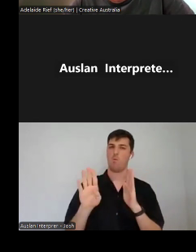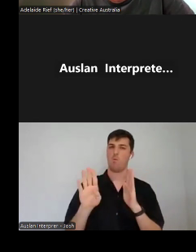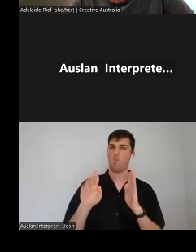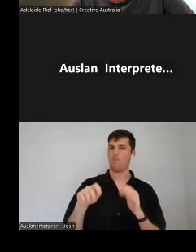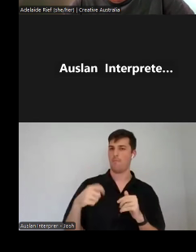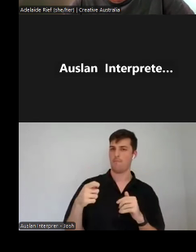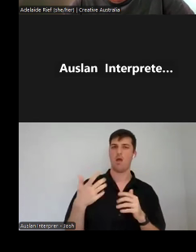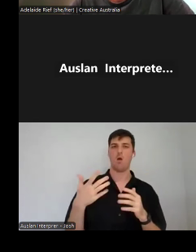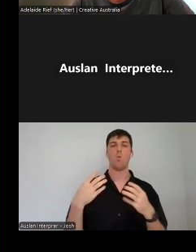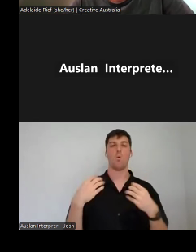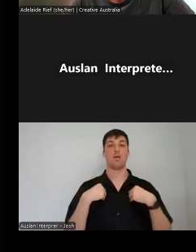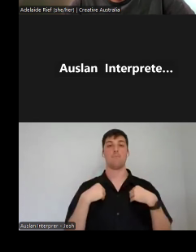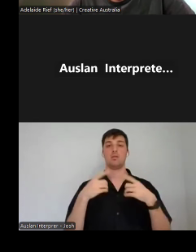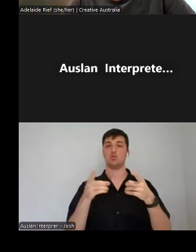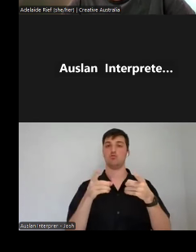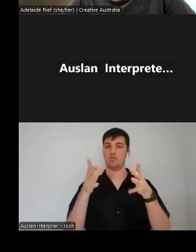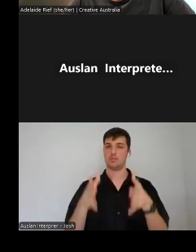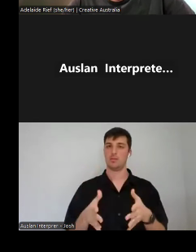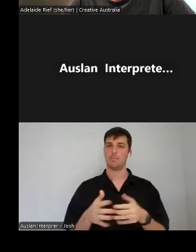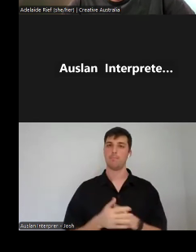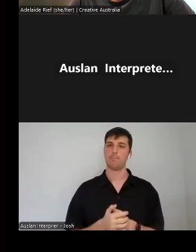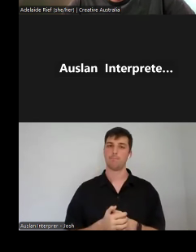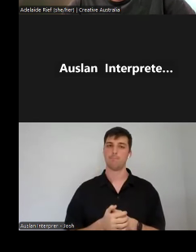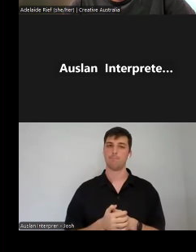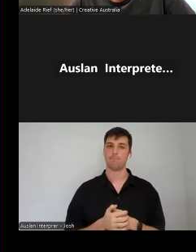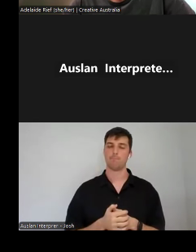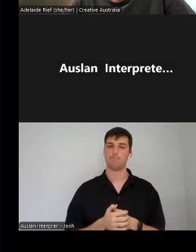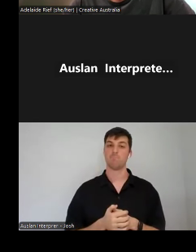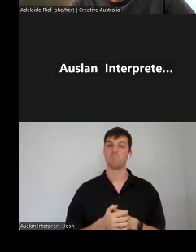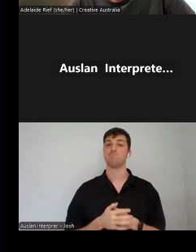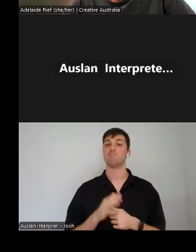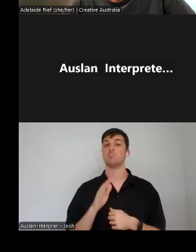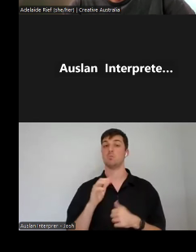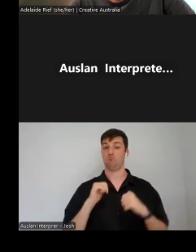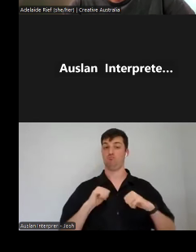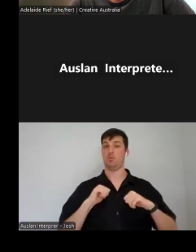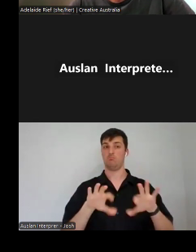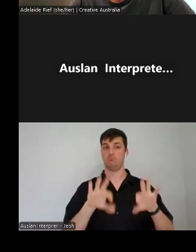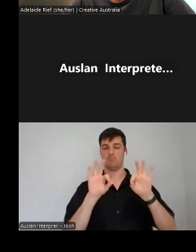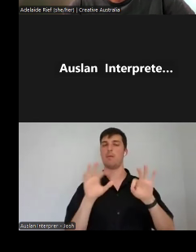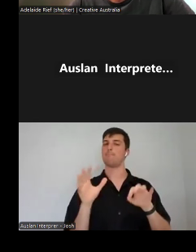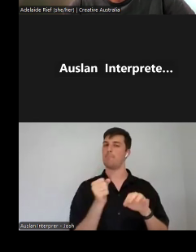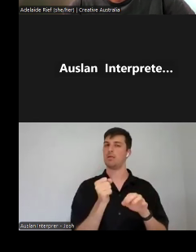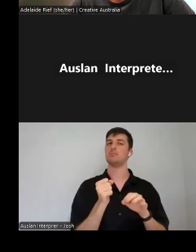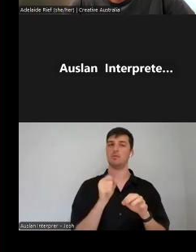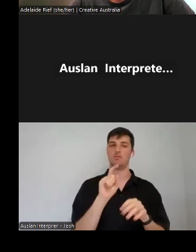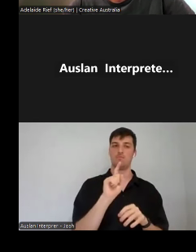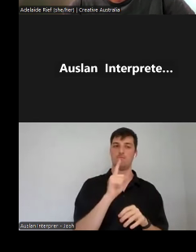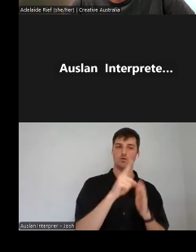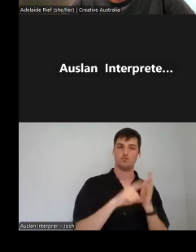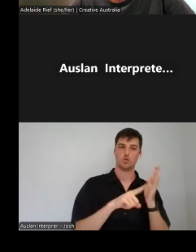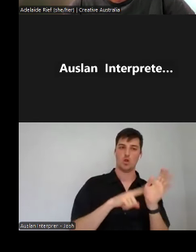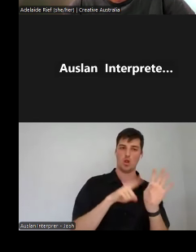company Director. And this training needs to take place between the 1st of July 2025 and the 30th